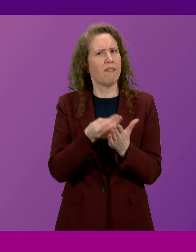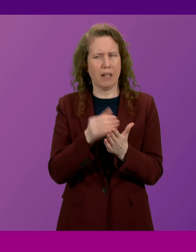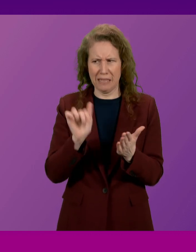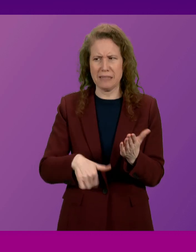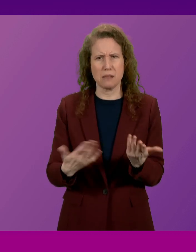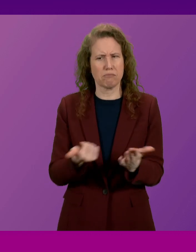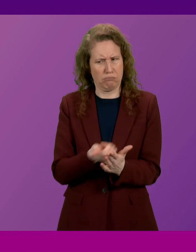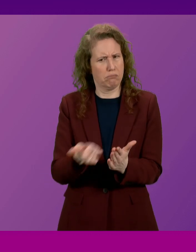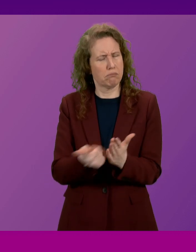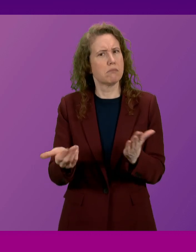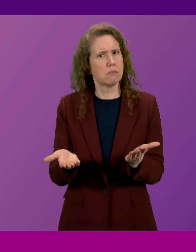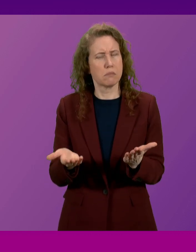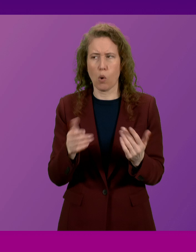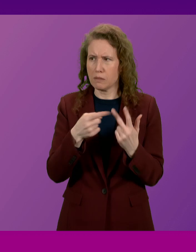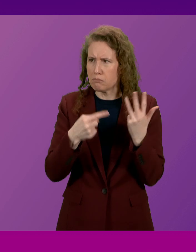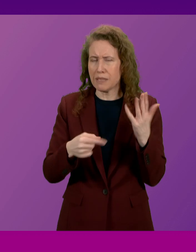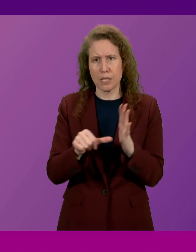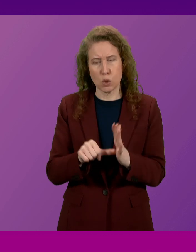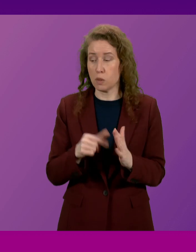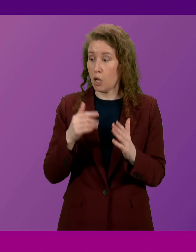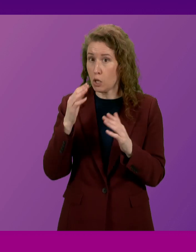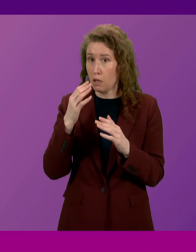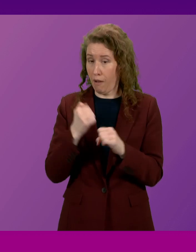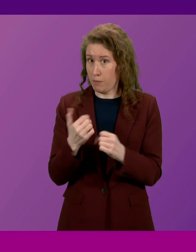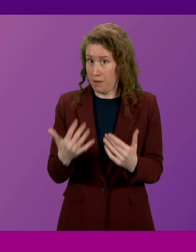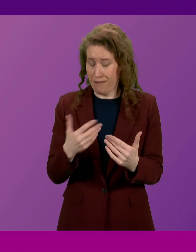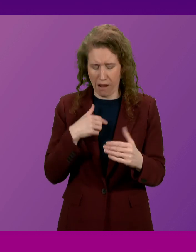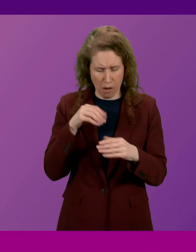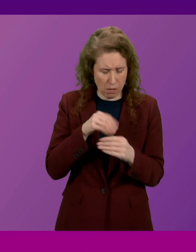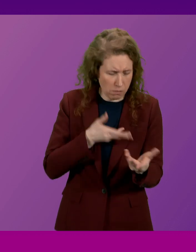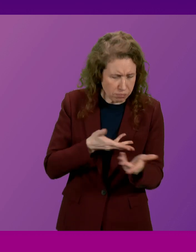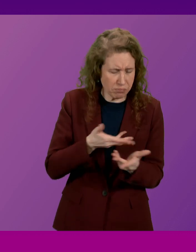on all such issues. The Government is immersed in discussions about the University of Dundee.